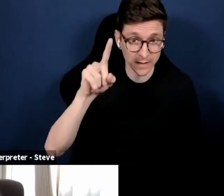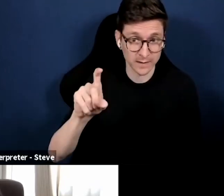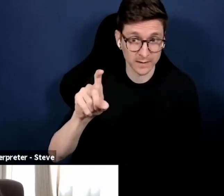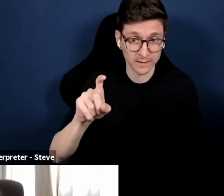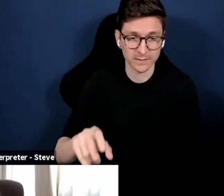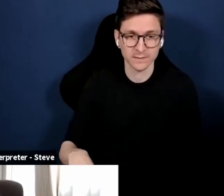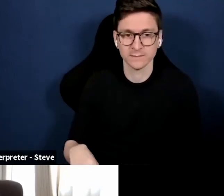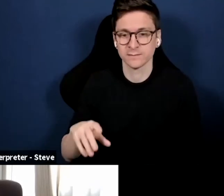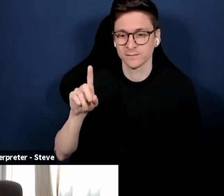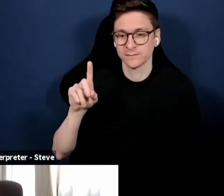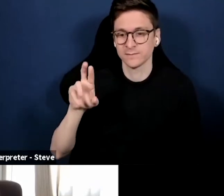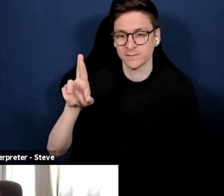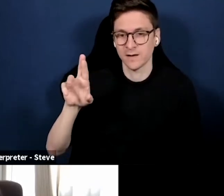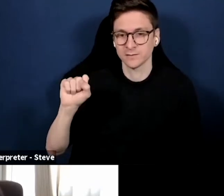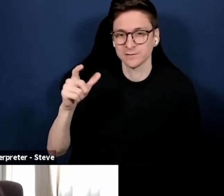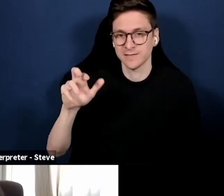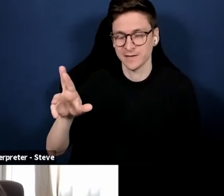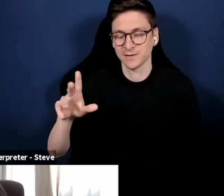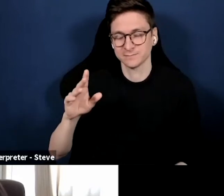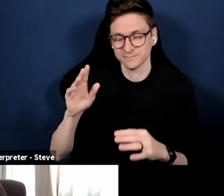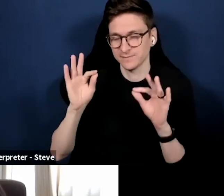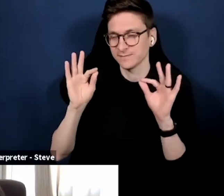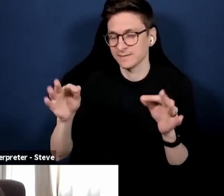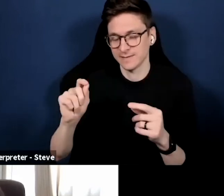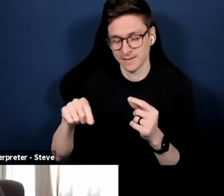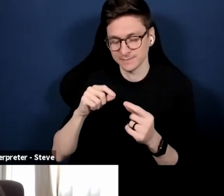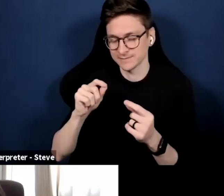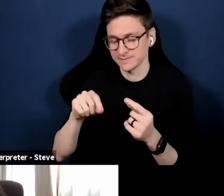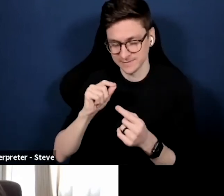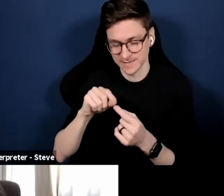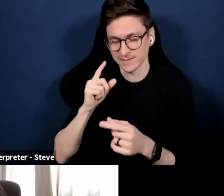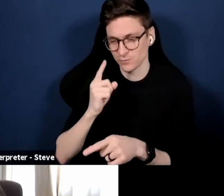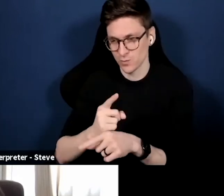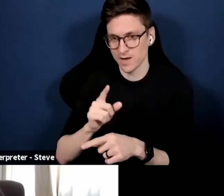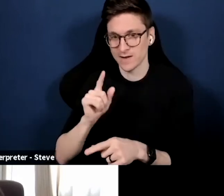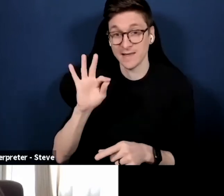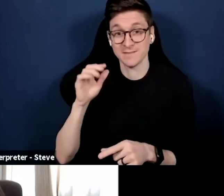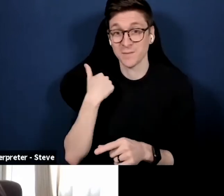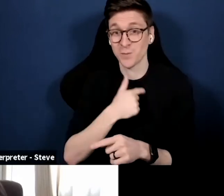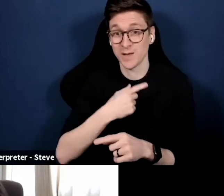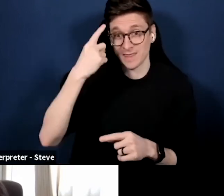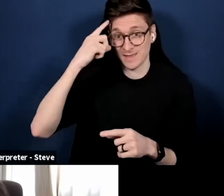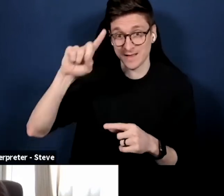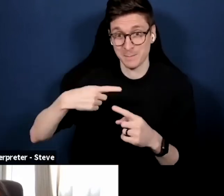exactly right so you know if we think about our most primal senses really our olfactory sense